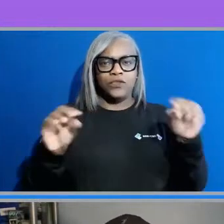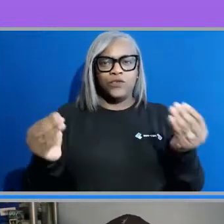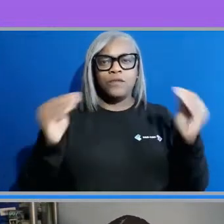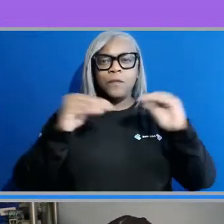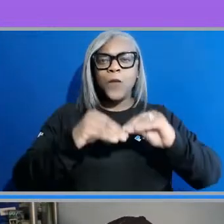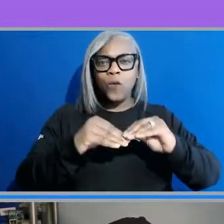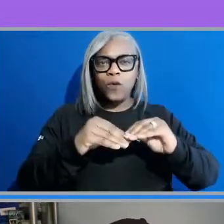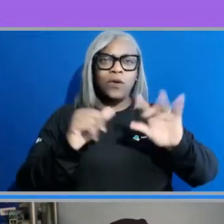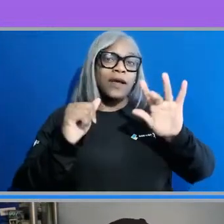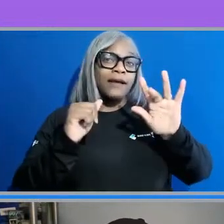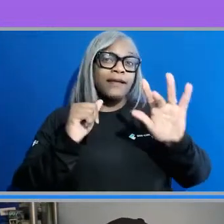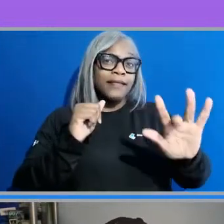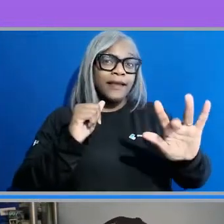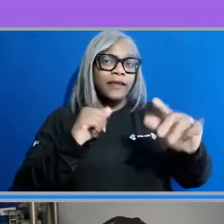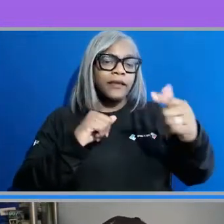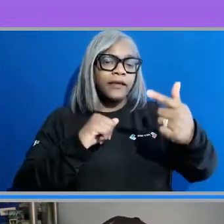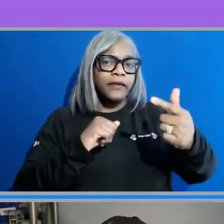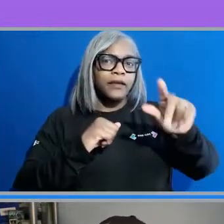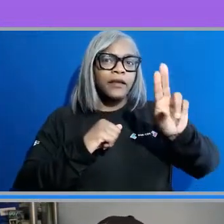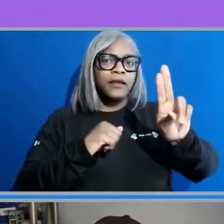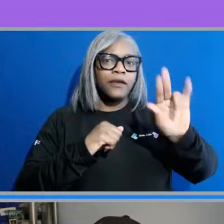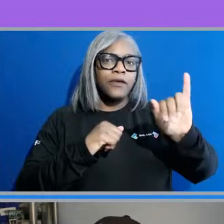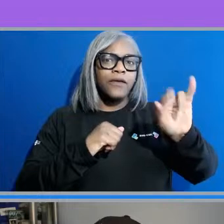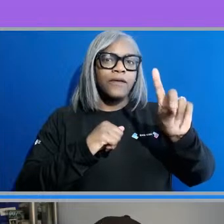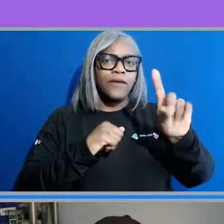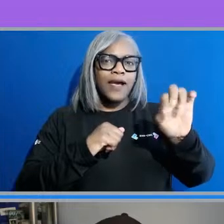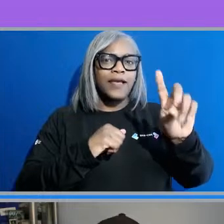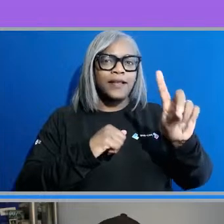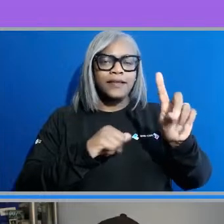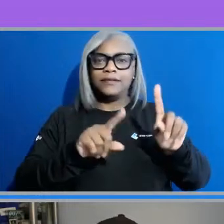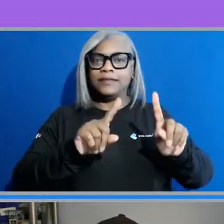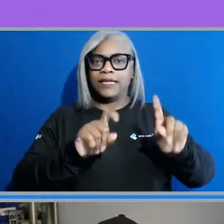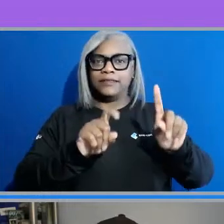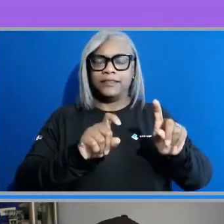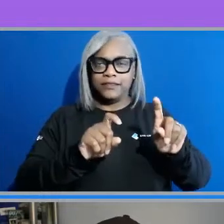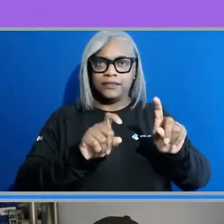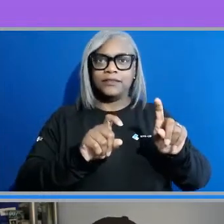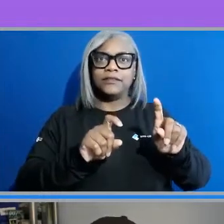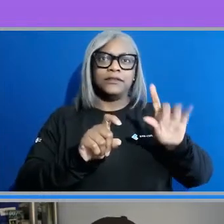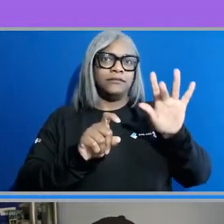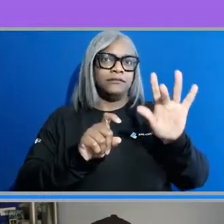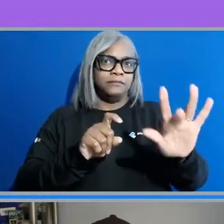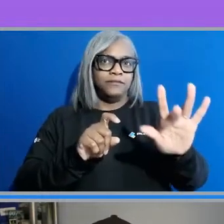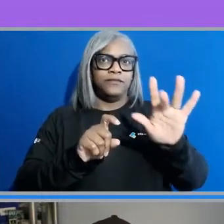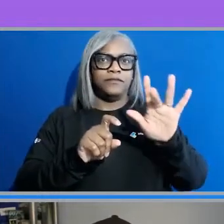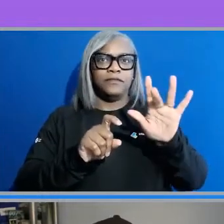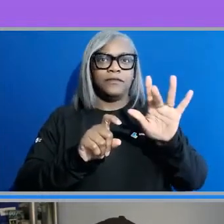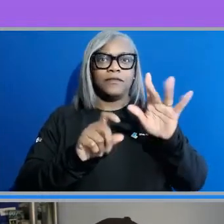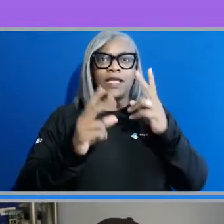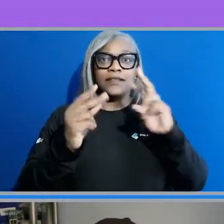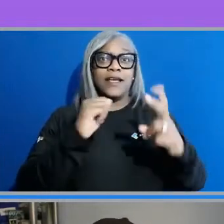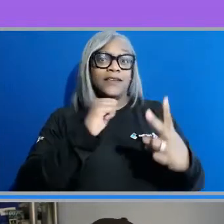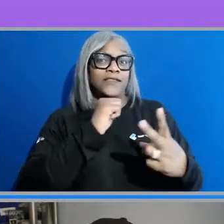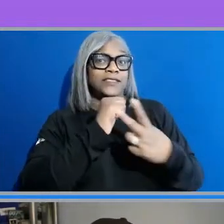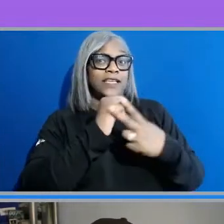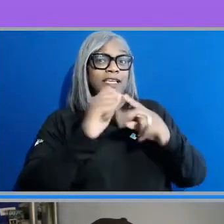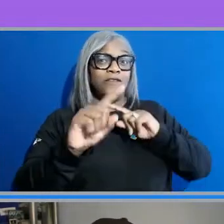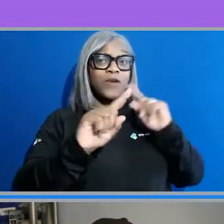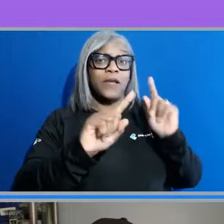click on guided tests and I can choose to save this report. So